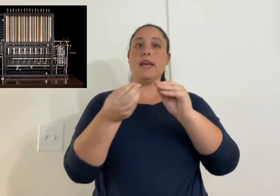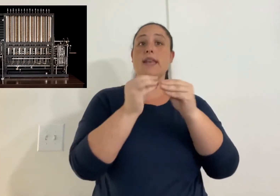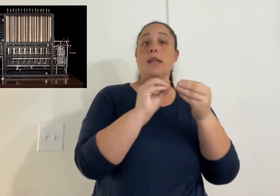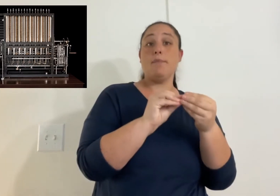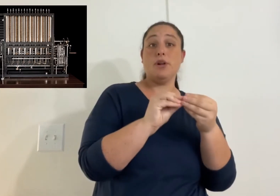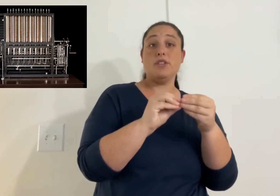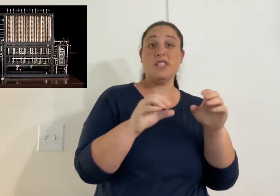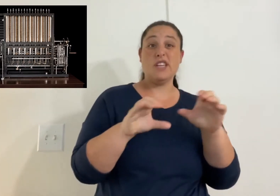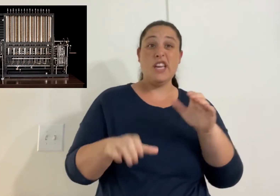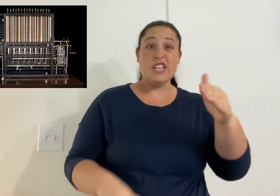and numbers.